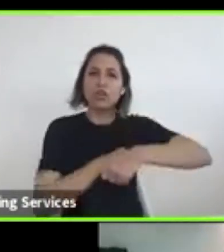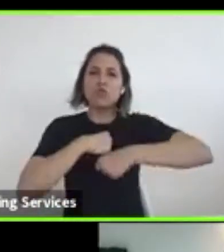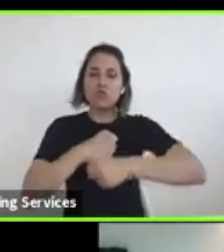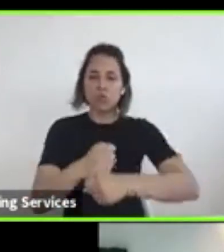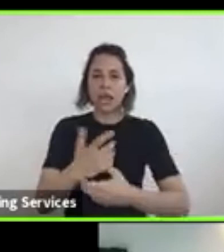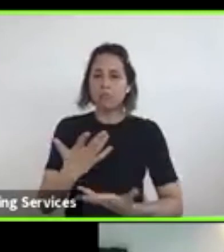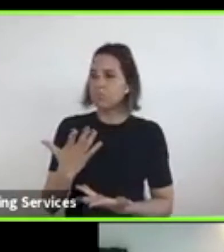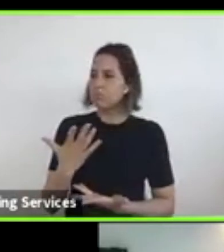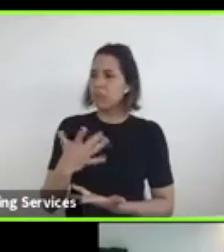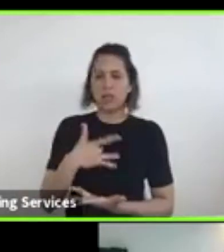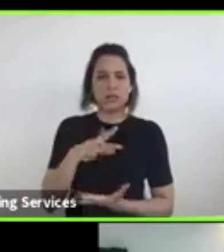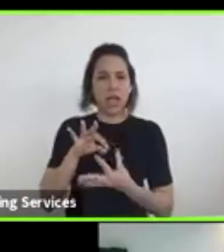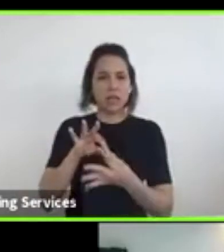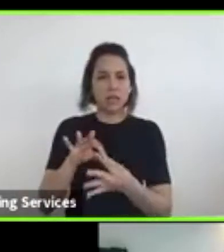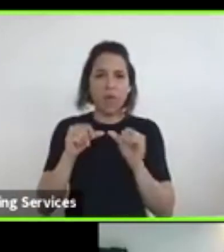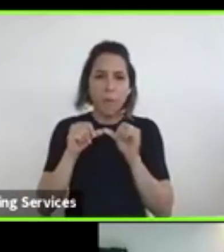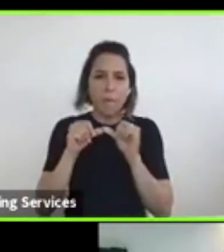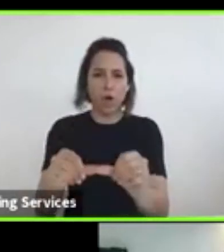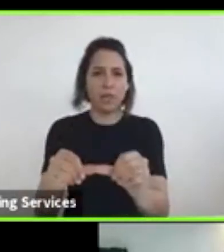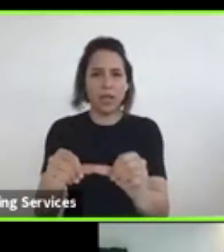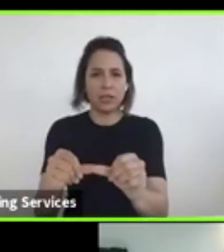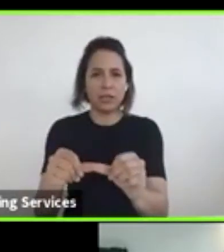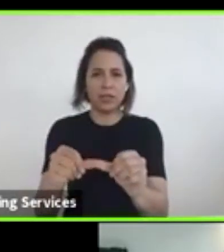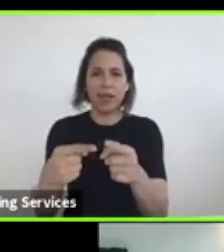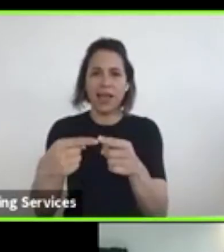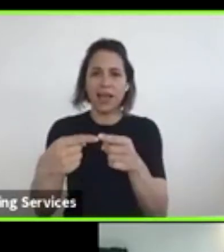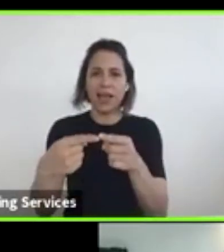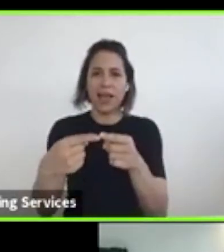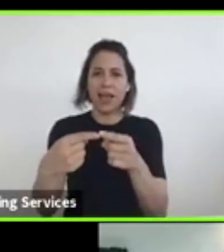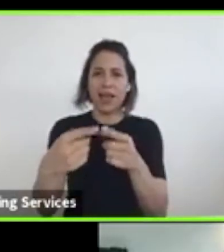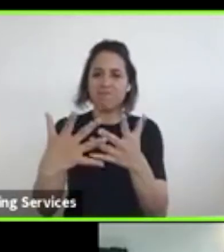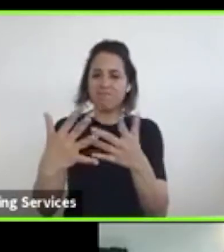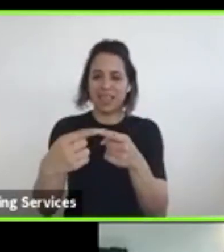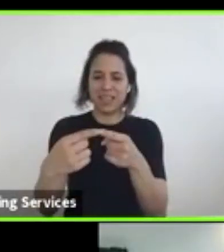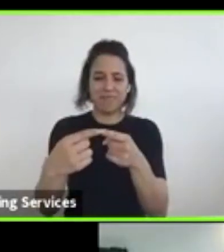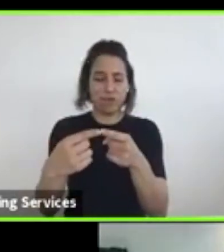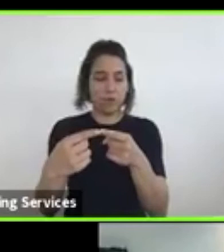OPPOSITE -- MEASURES AND MODES OF WORKING, AND